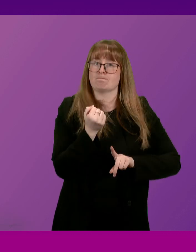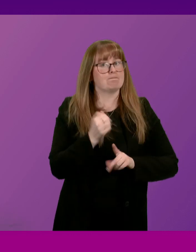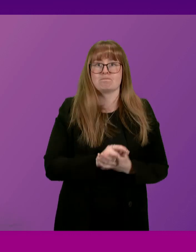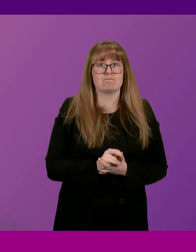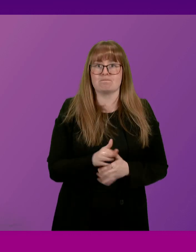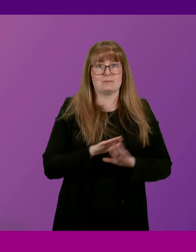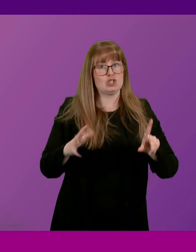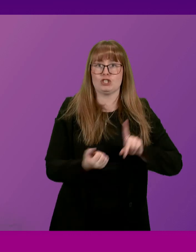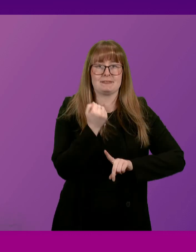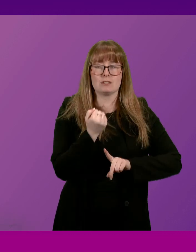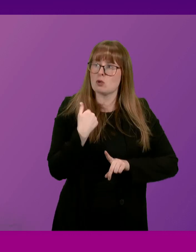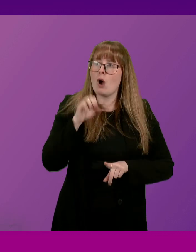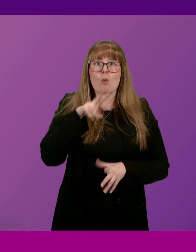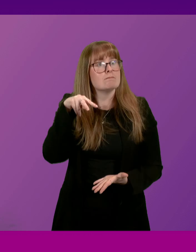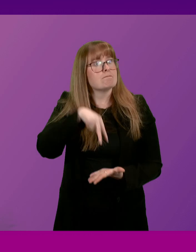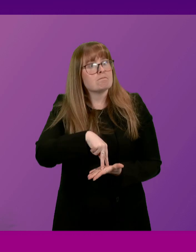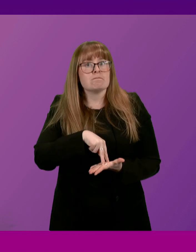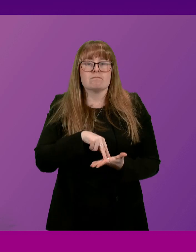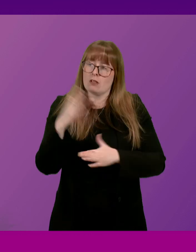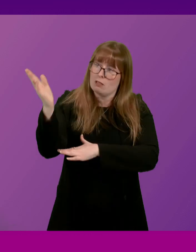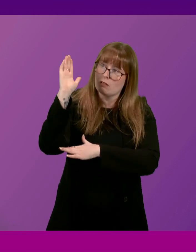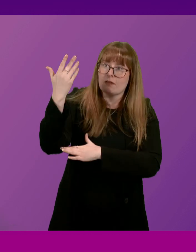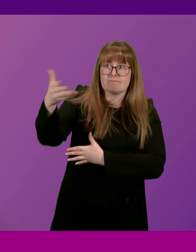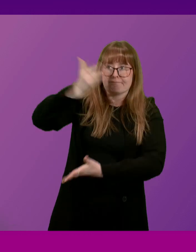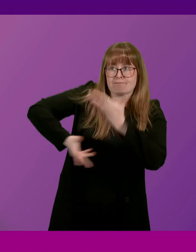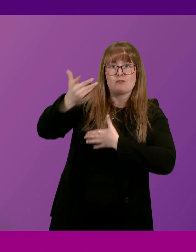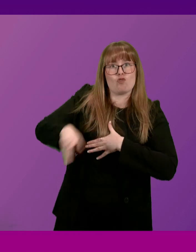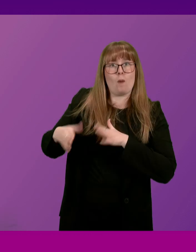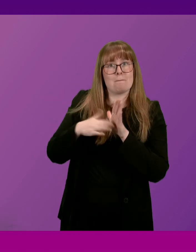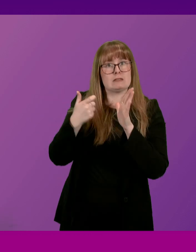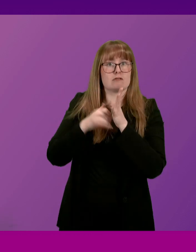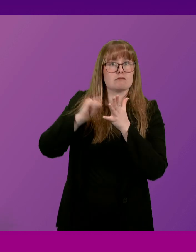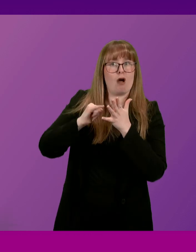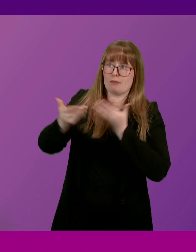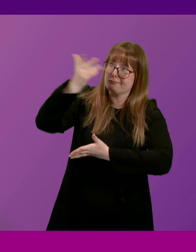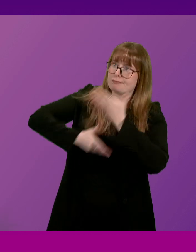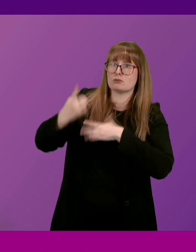so I am not going to stand here and take lectures from Mr Sarwar about the actions of the United— That was the Conservatives.